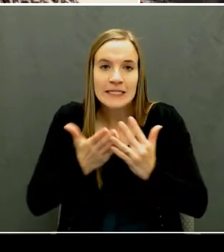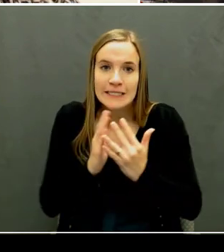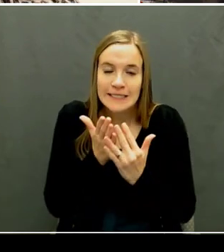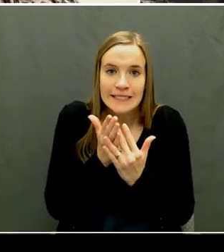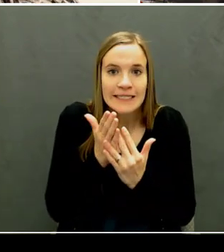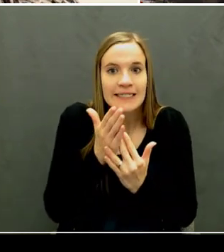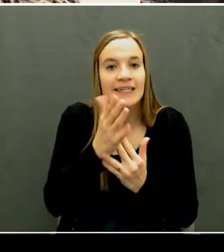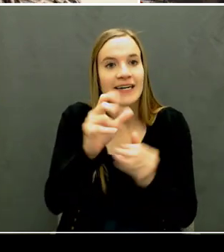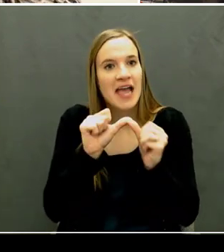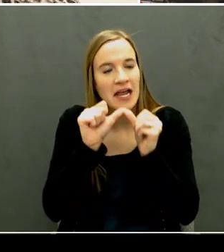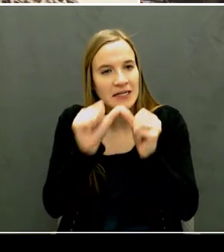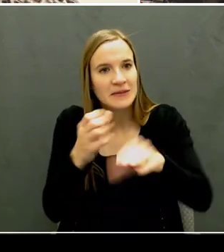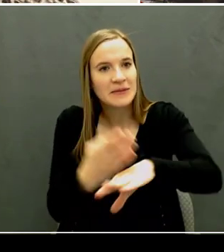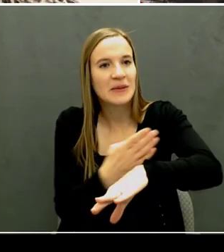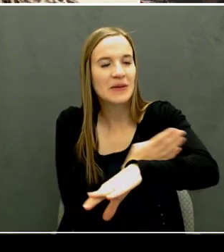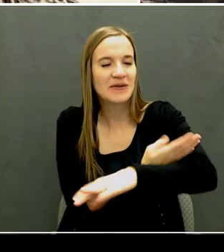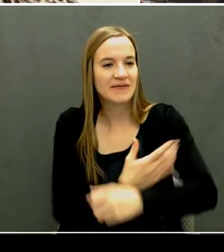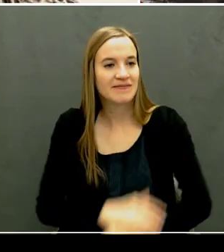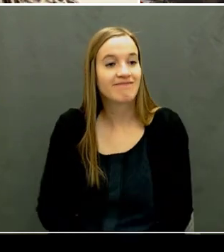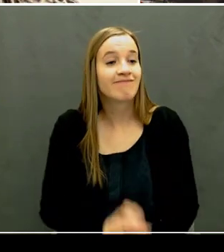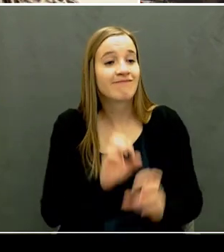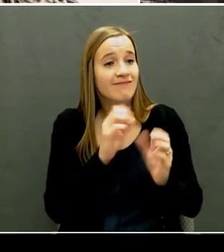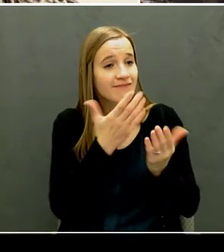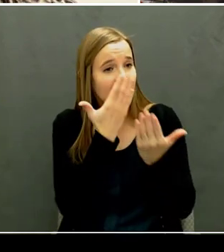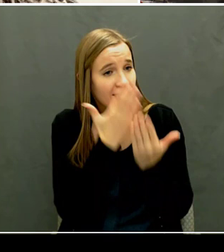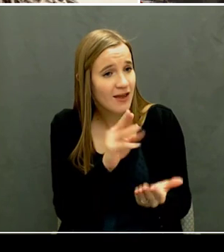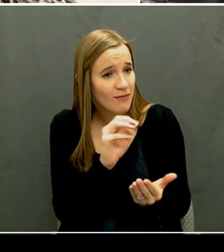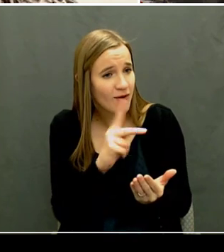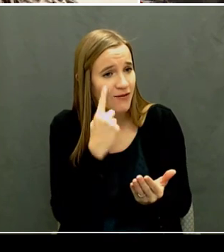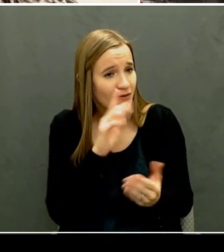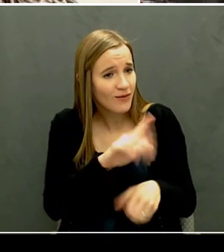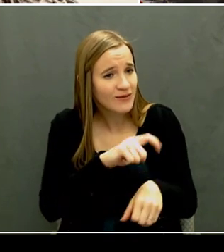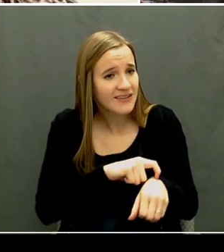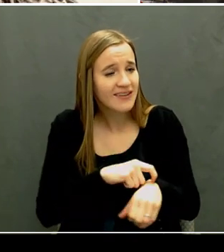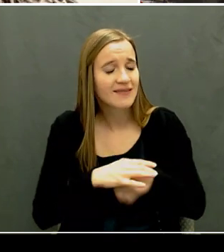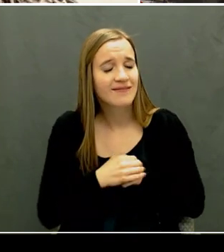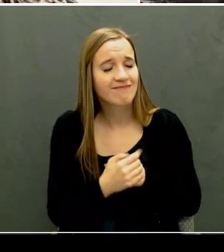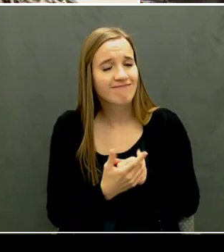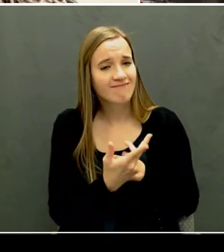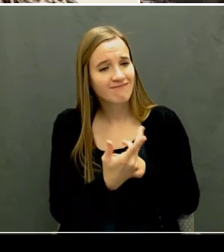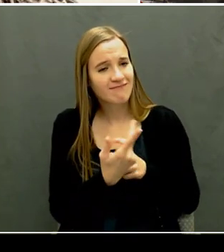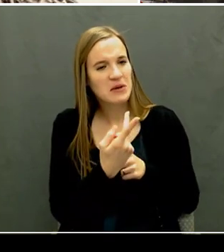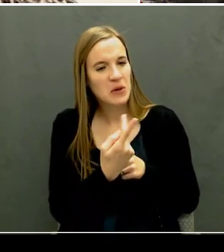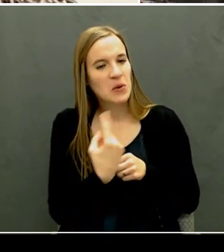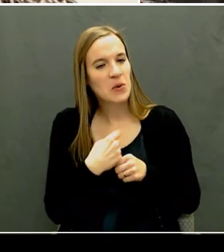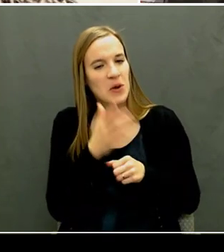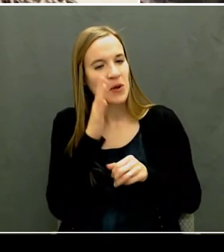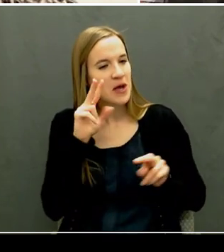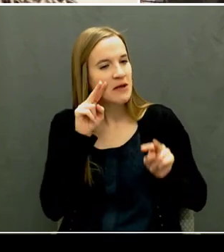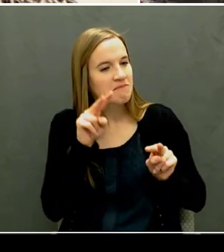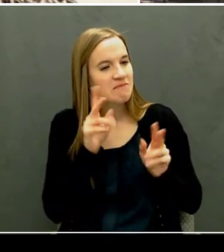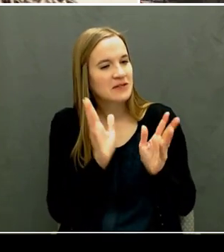lot, Mark, for your time. And we'll look forward to talking to you here soon, hopefully again anyway. Mark Johnson: Thanks, a lot Mark.